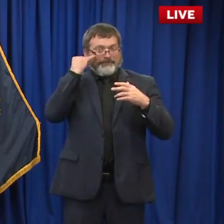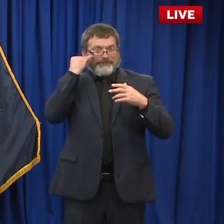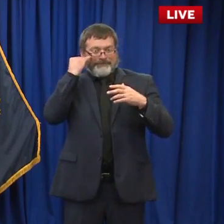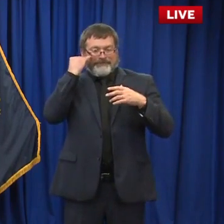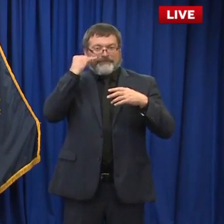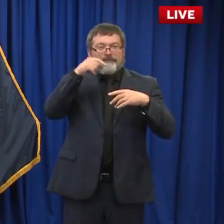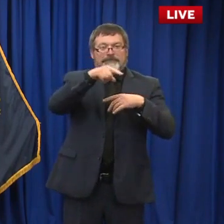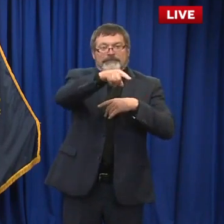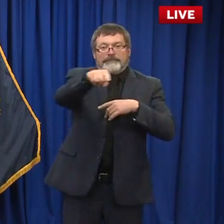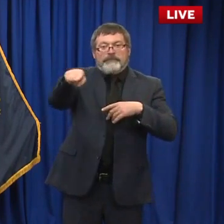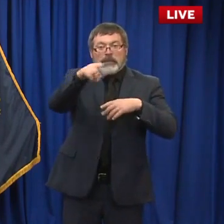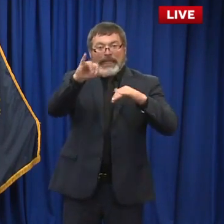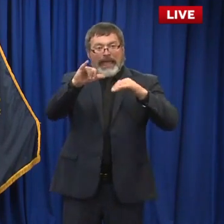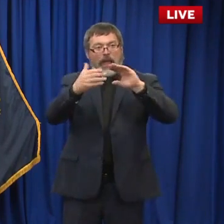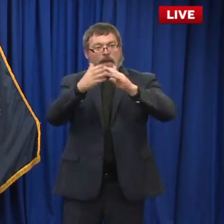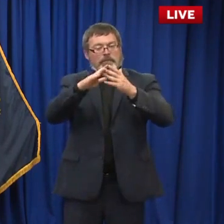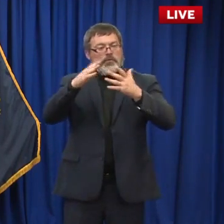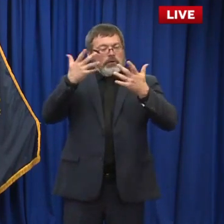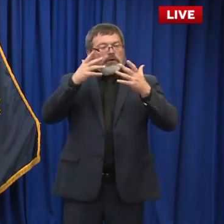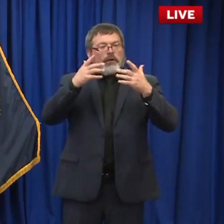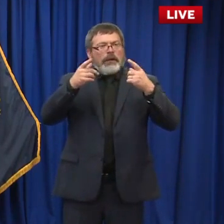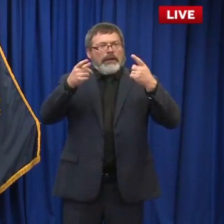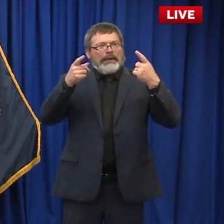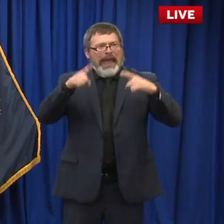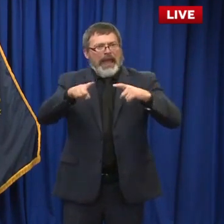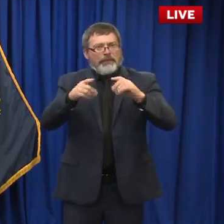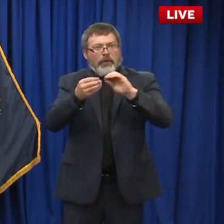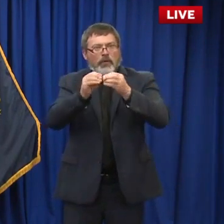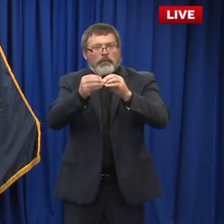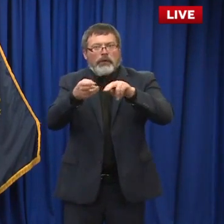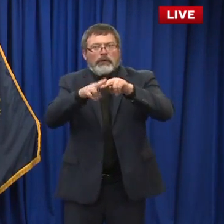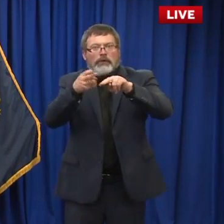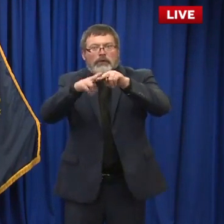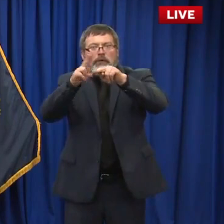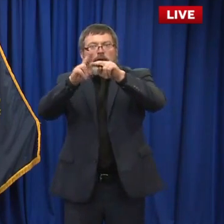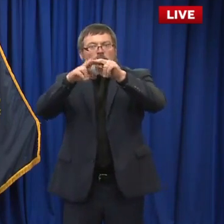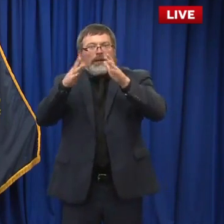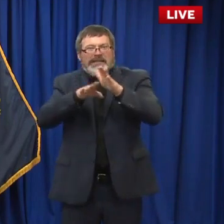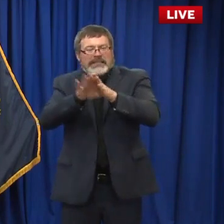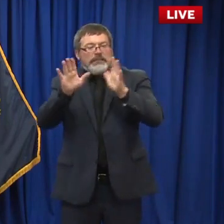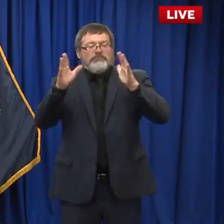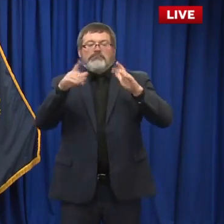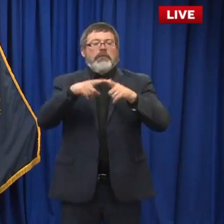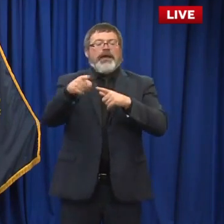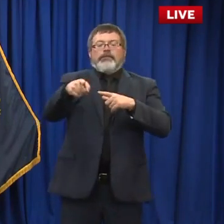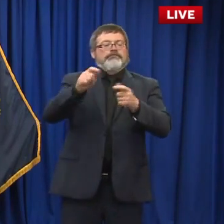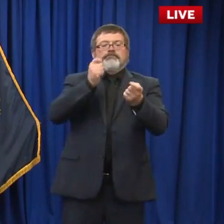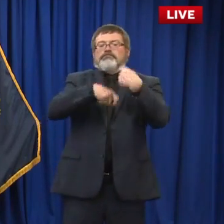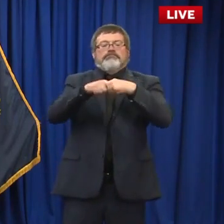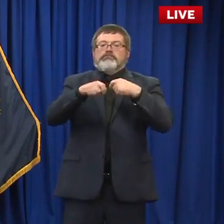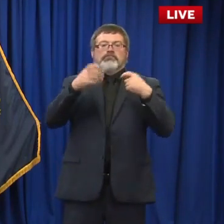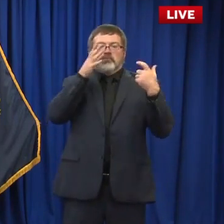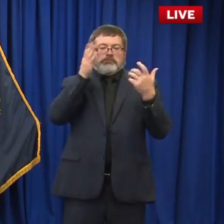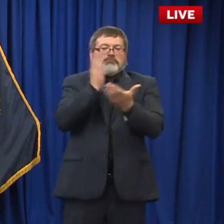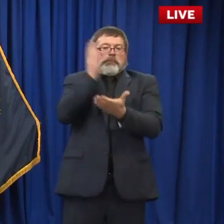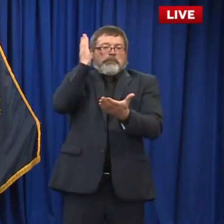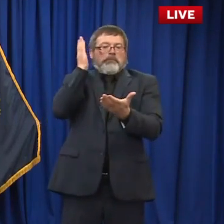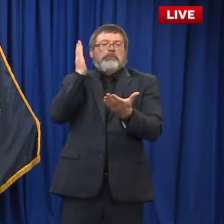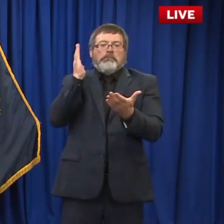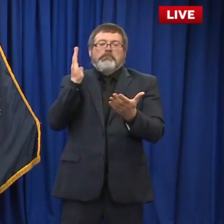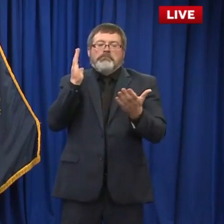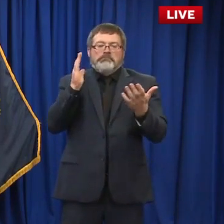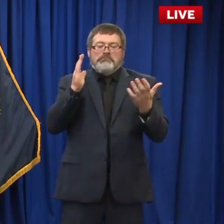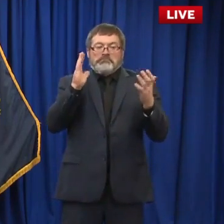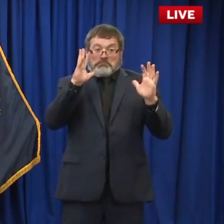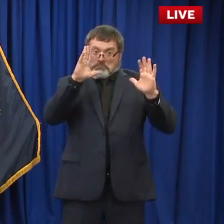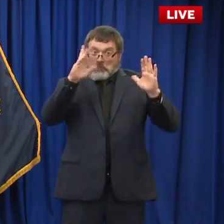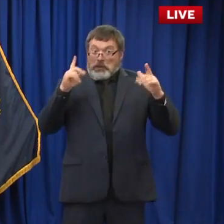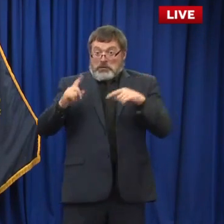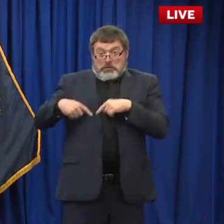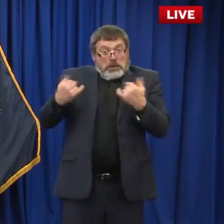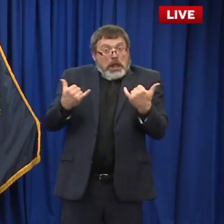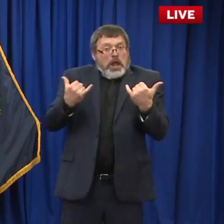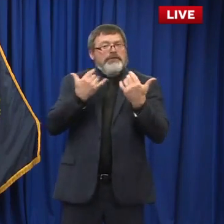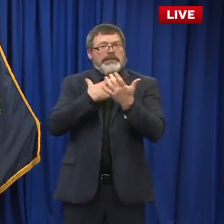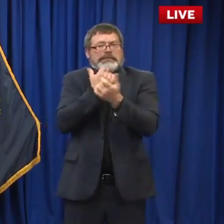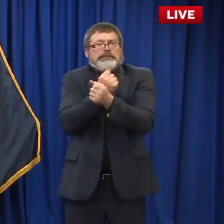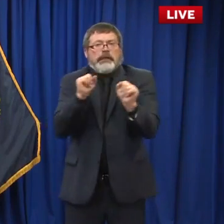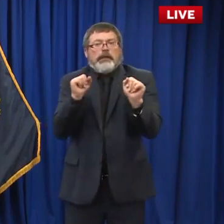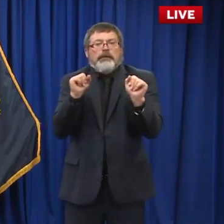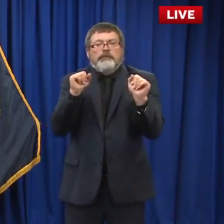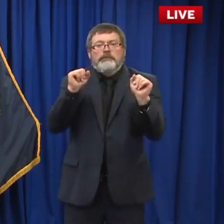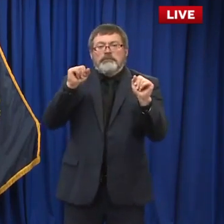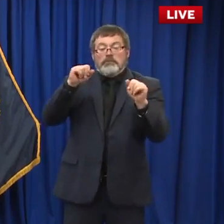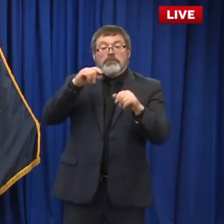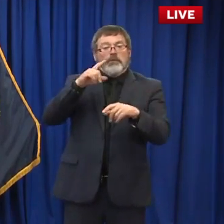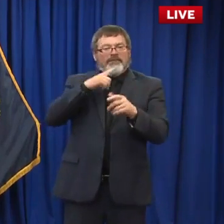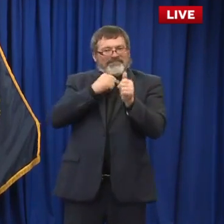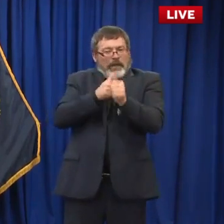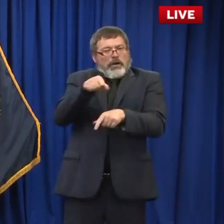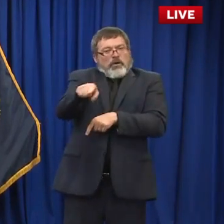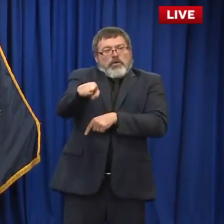THREE OR FOUR OR SIX PEOPLE COME IN TO THEIR EMERGENCY ROOM WITH RESPIRATORY SYMPTOMS, THEY NEED TO BE ABLE TO SAY, OK, HOLD UP A SECOND, WE NEED TO PAIR BACK A LITTLE BIT UNTIL WE FIGURE POUT